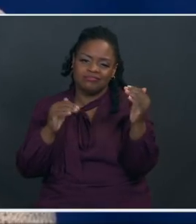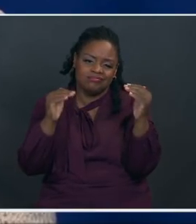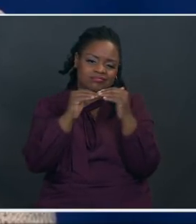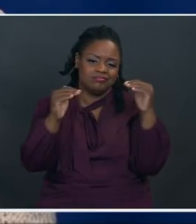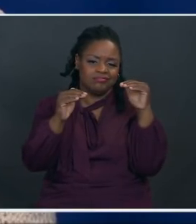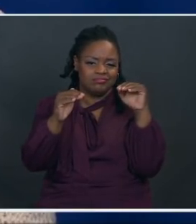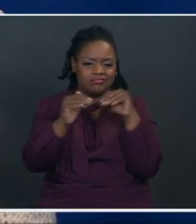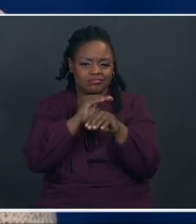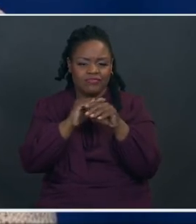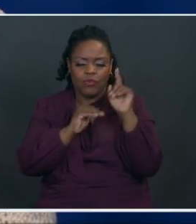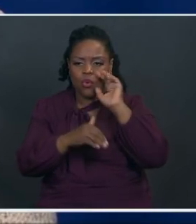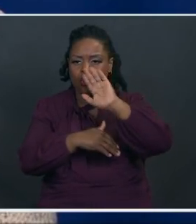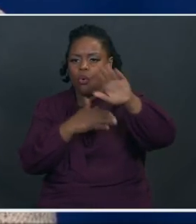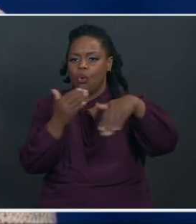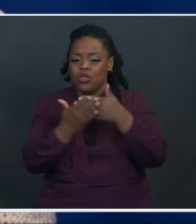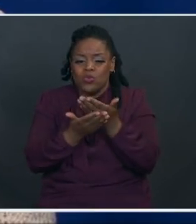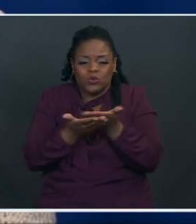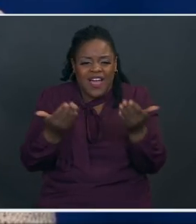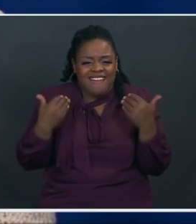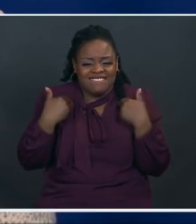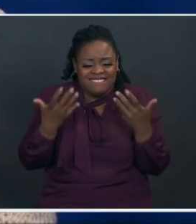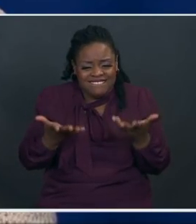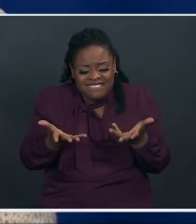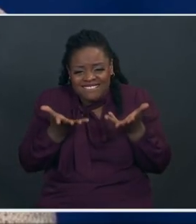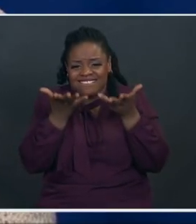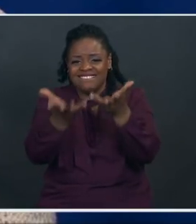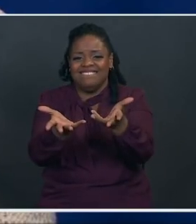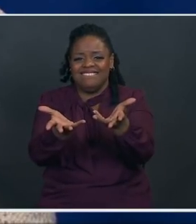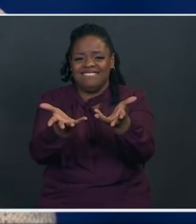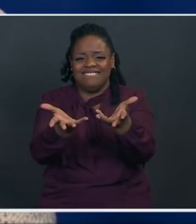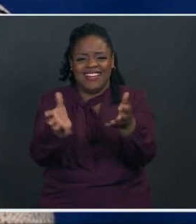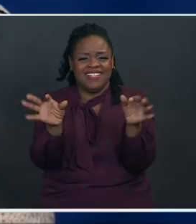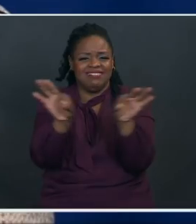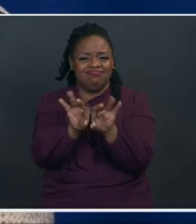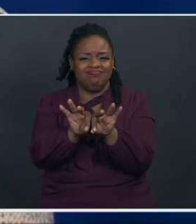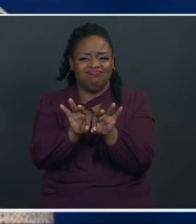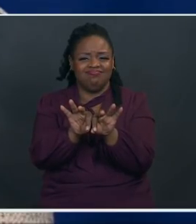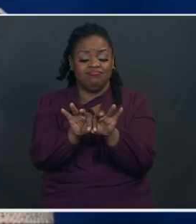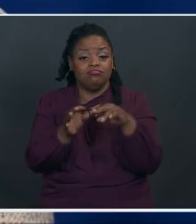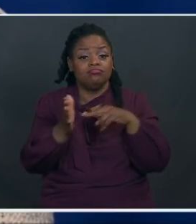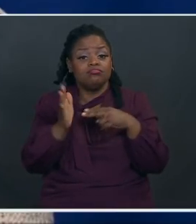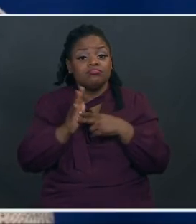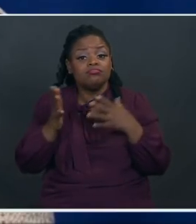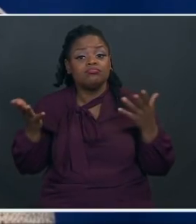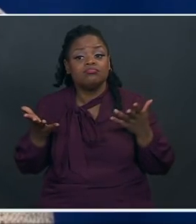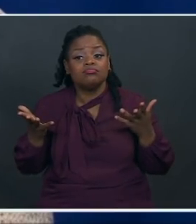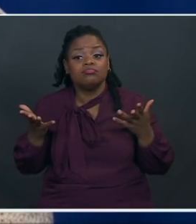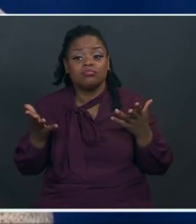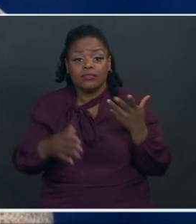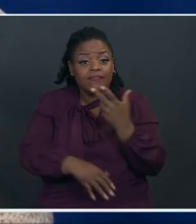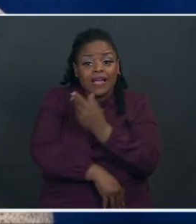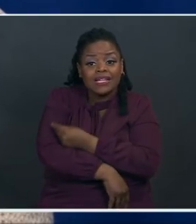necessary to make it through this pandemic, and that includes equitable distribution of COVID-19 vaccines to all communities.